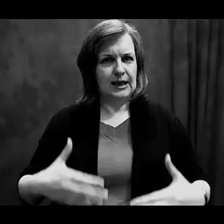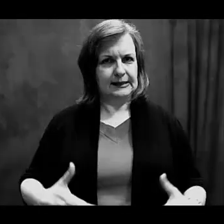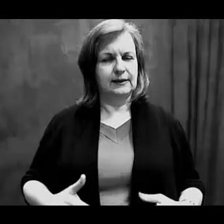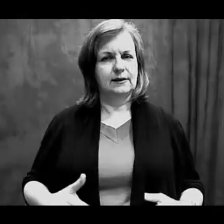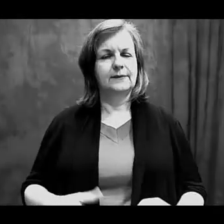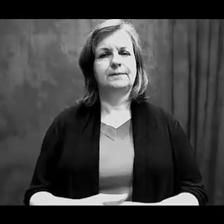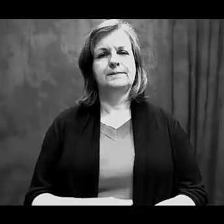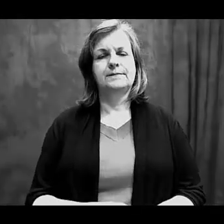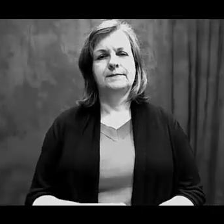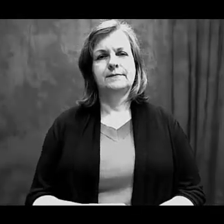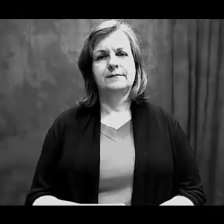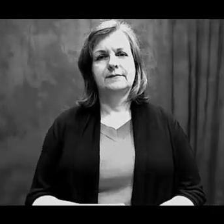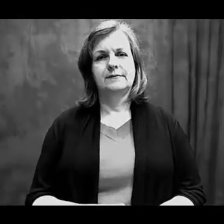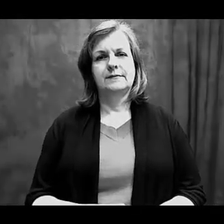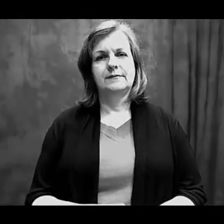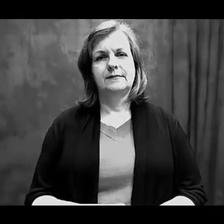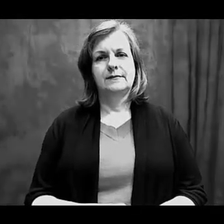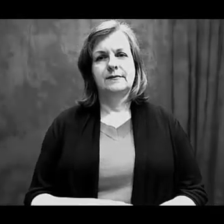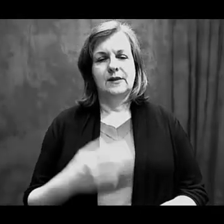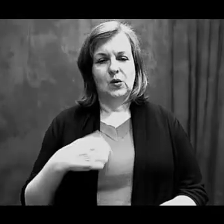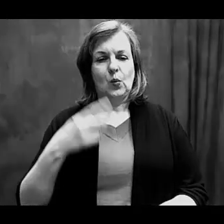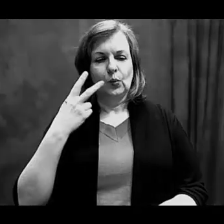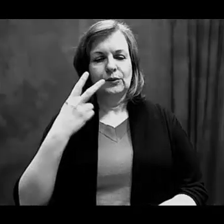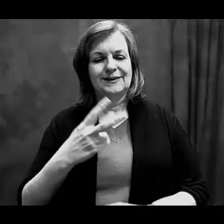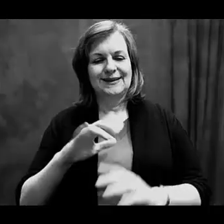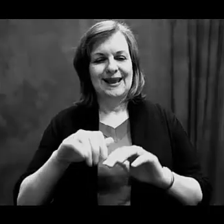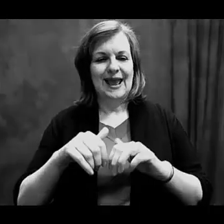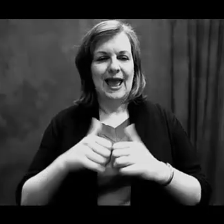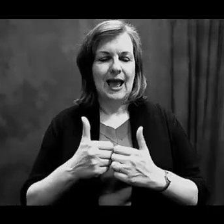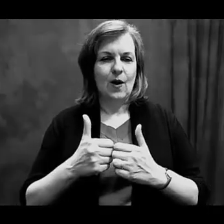we are going to look at this real movement of